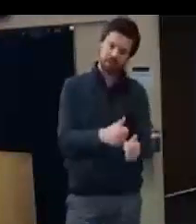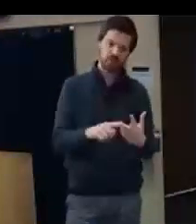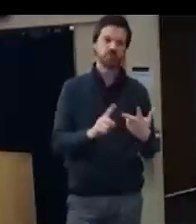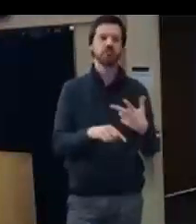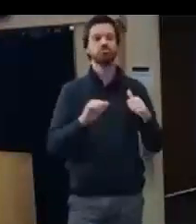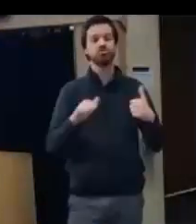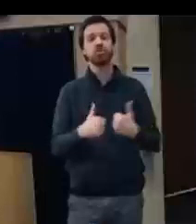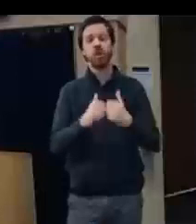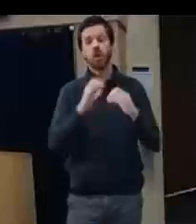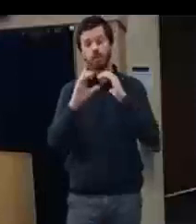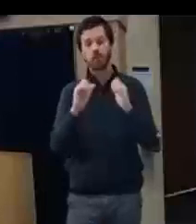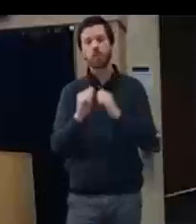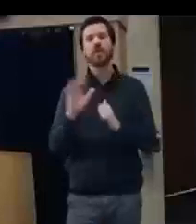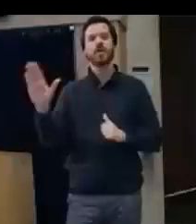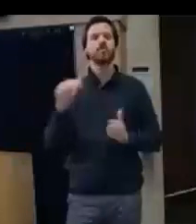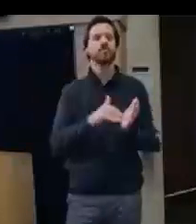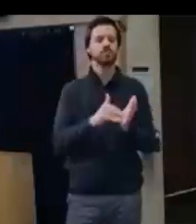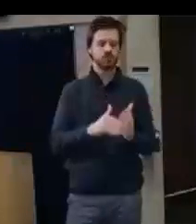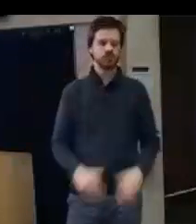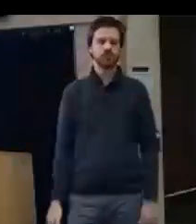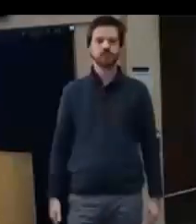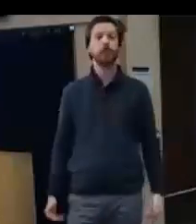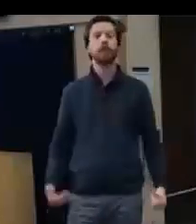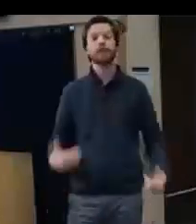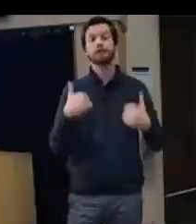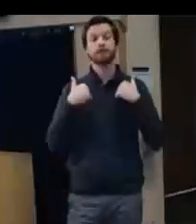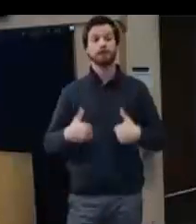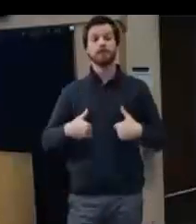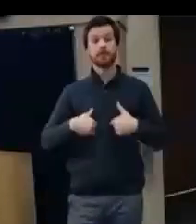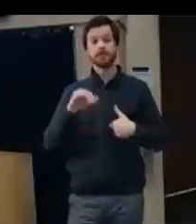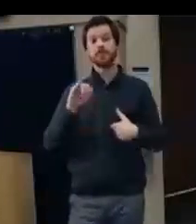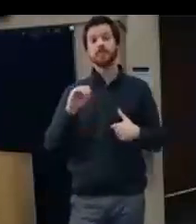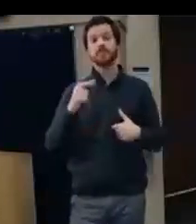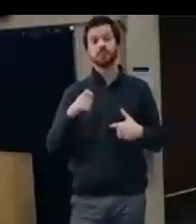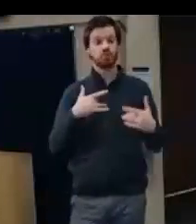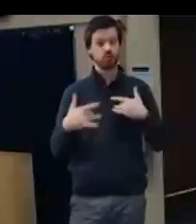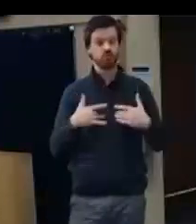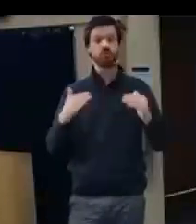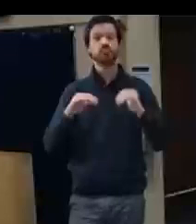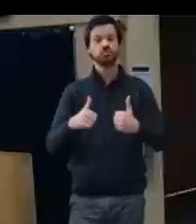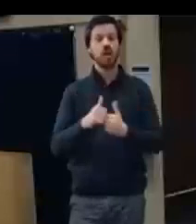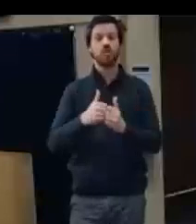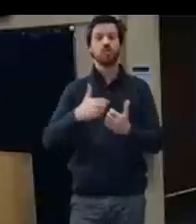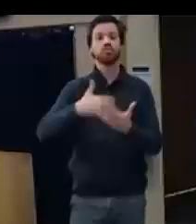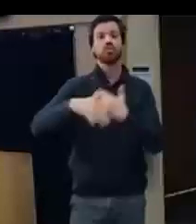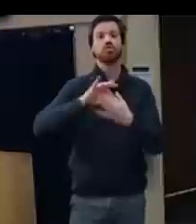communicating with their clinician body image concerns challenges with social relationships